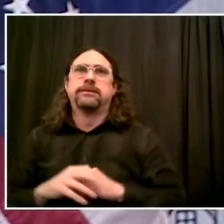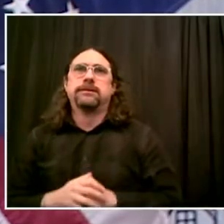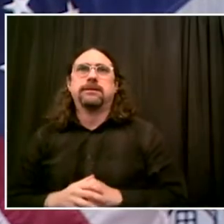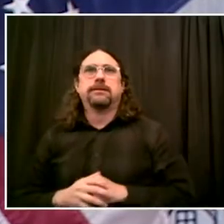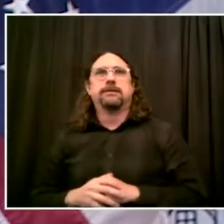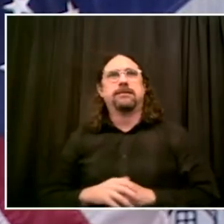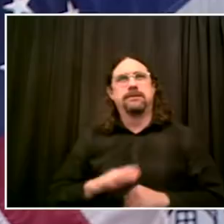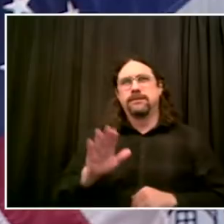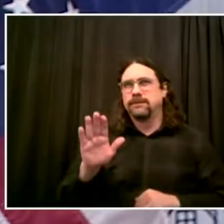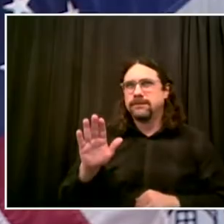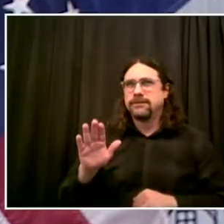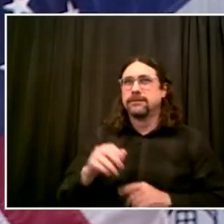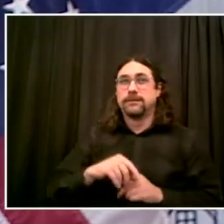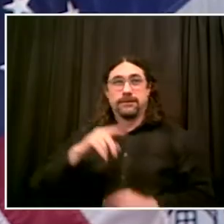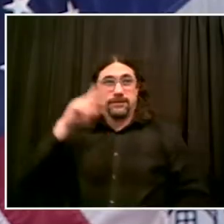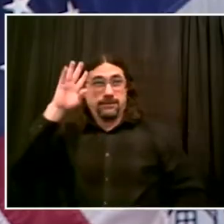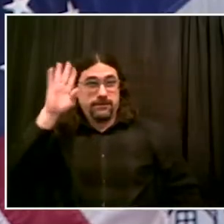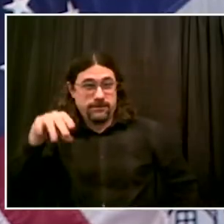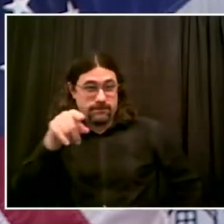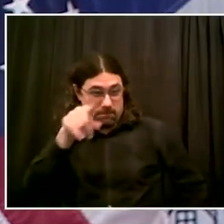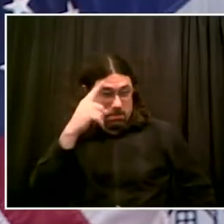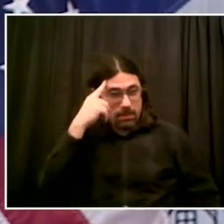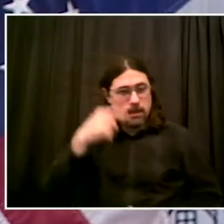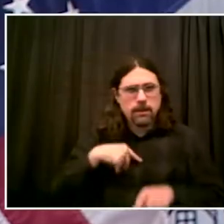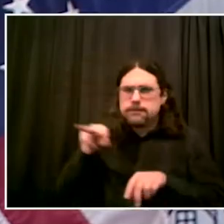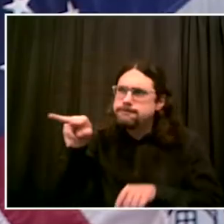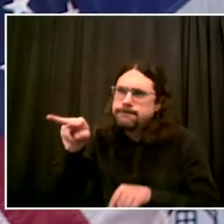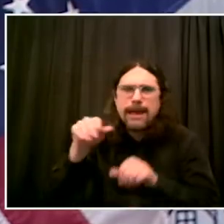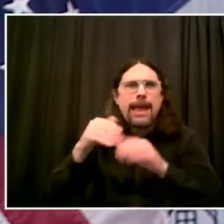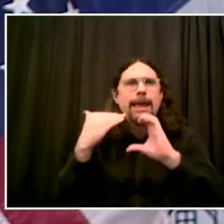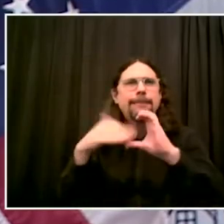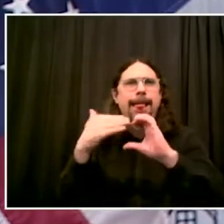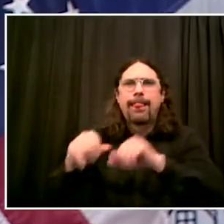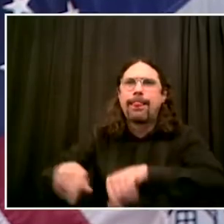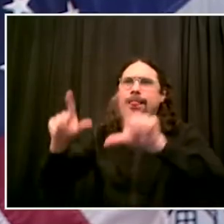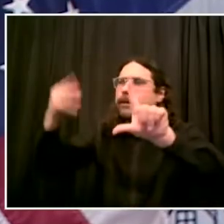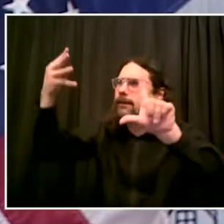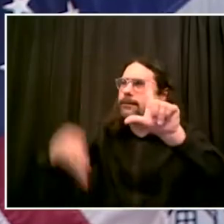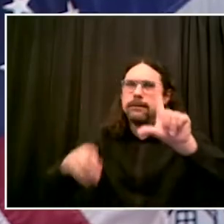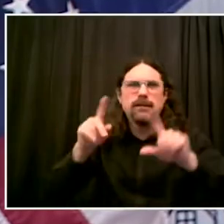ALONG THE WAY. YOU DON'T GET A MEMO FROM THE DSEIAE STELLING